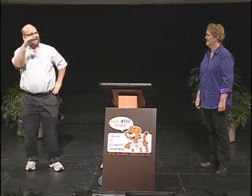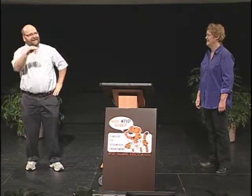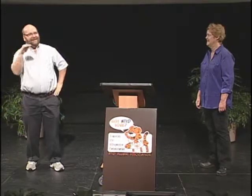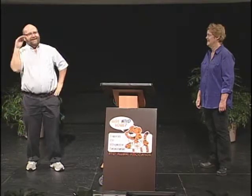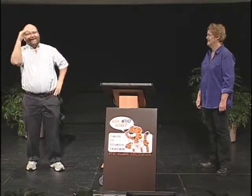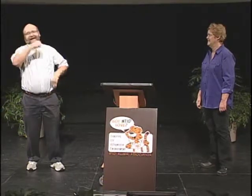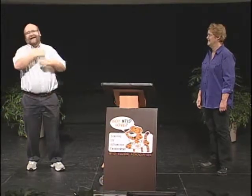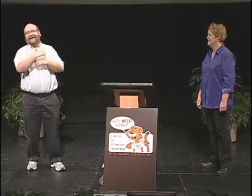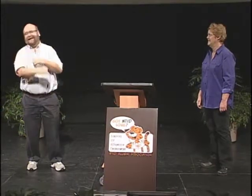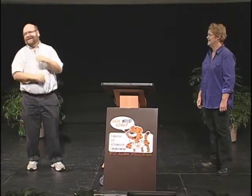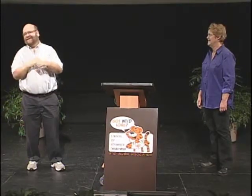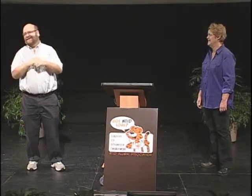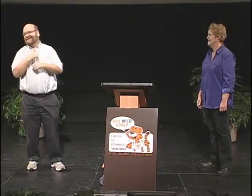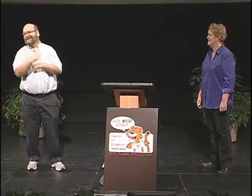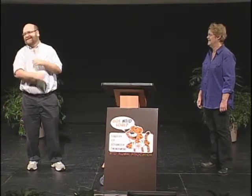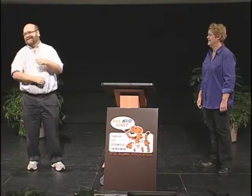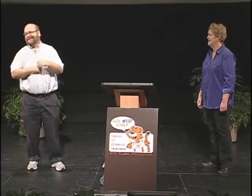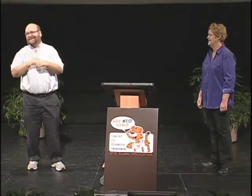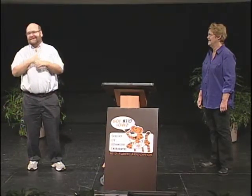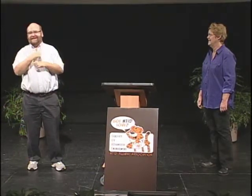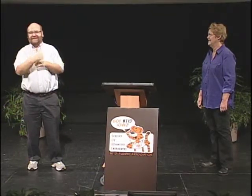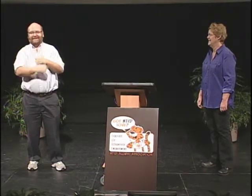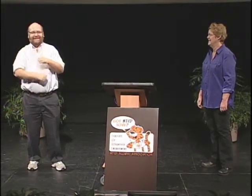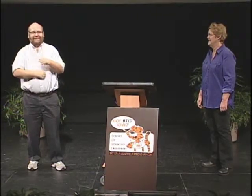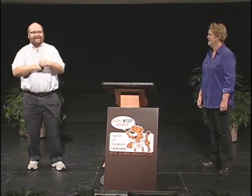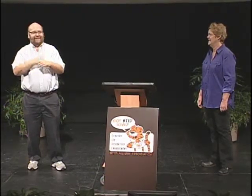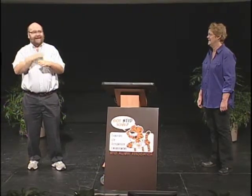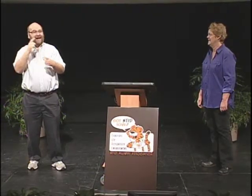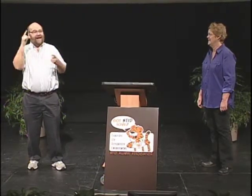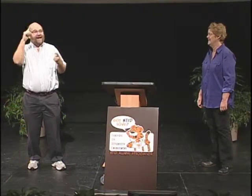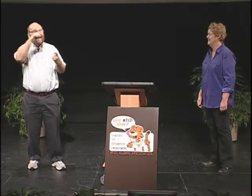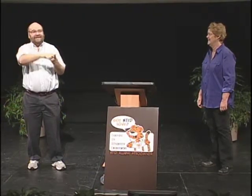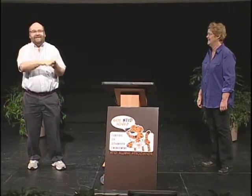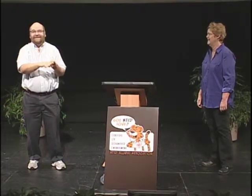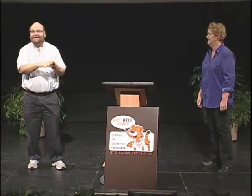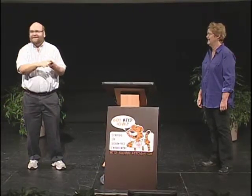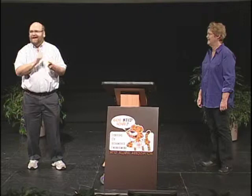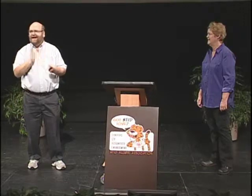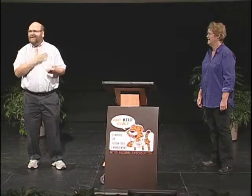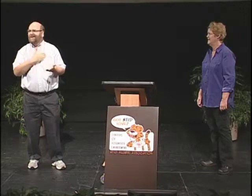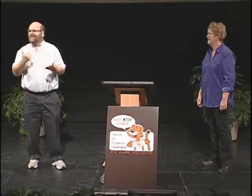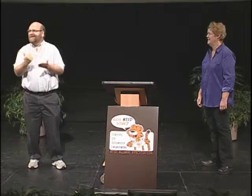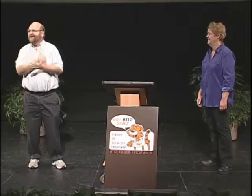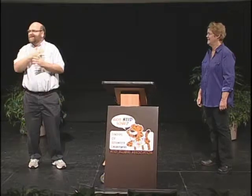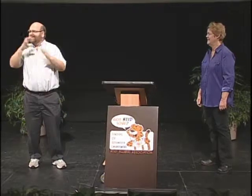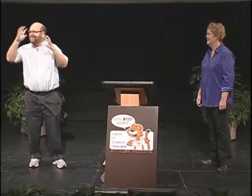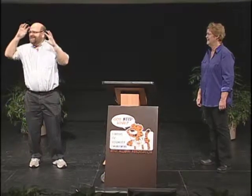"but we're still a young college." As years went by, that was still the attitude...